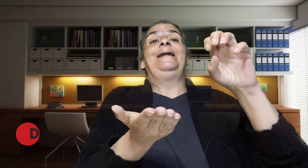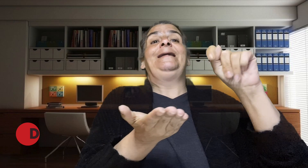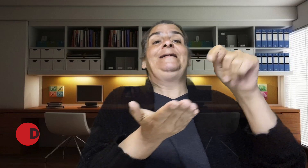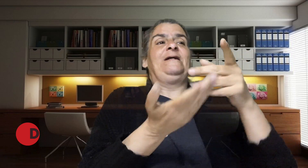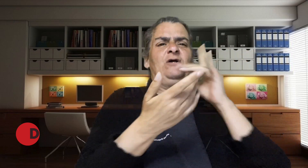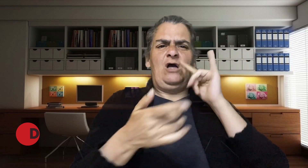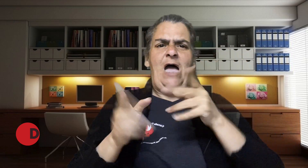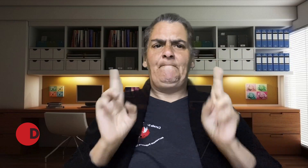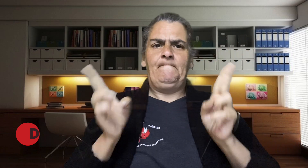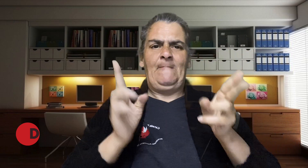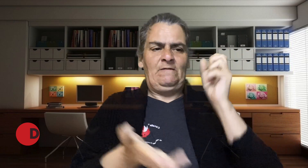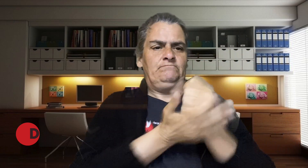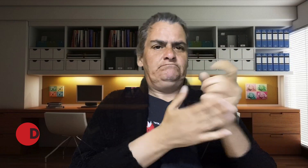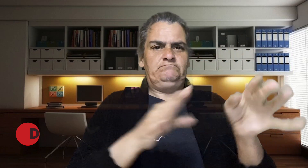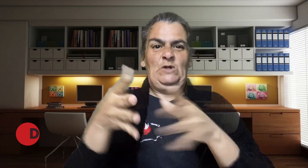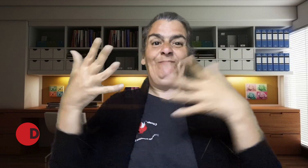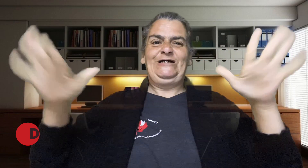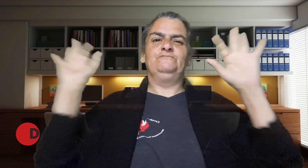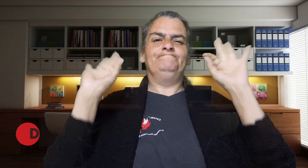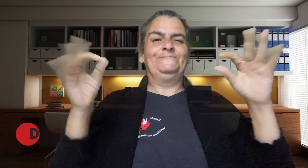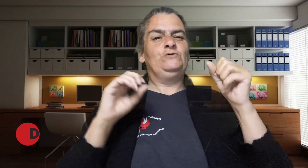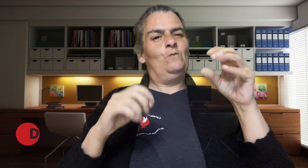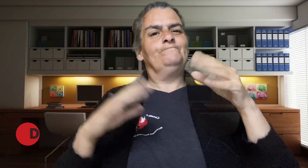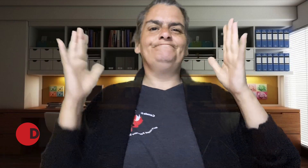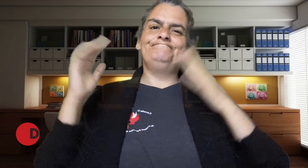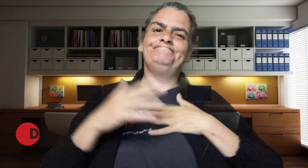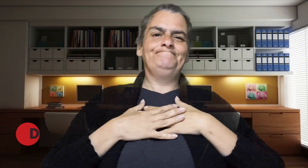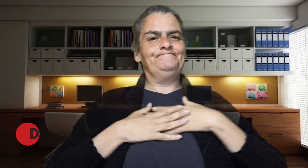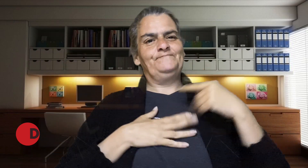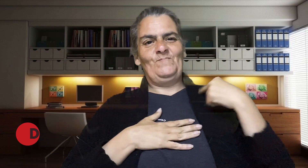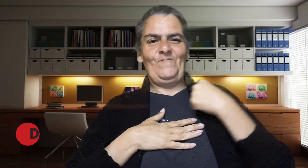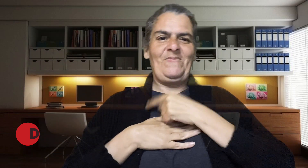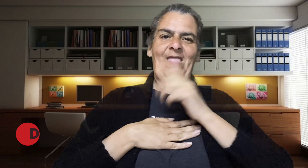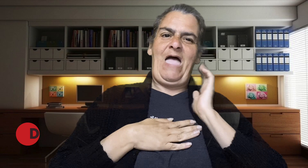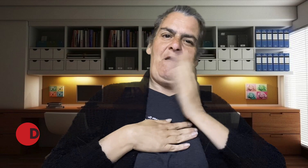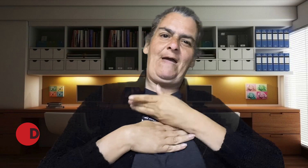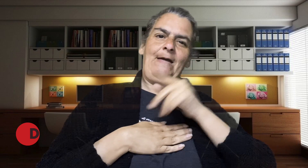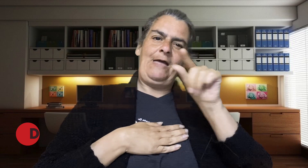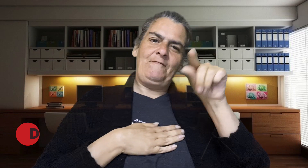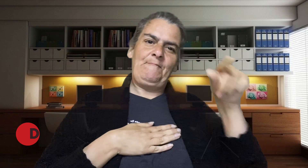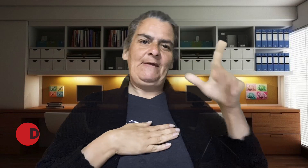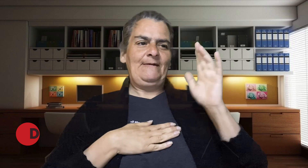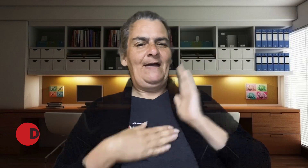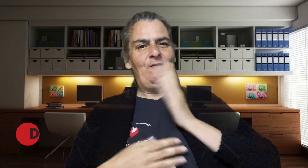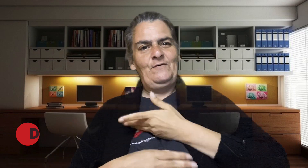Seems they’re in a hurry to show that “our government and our Liberals looks good.” There are so many questions we have.